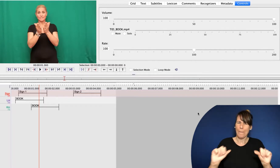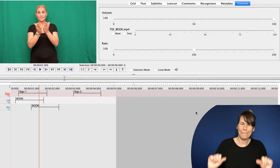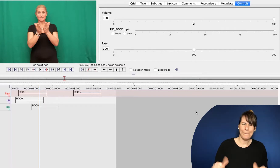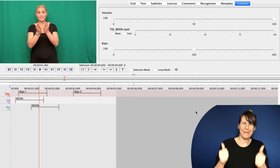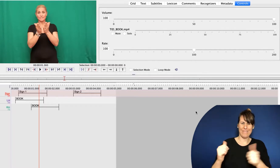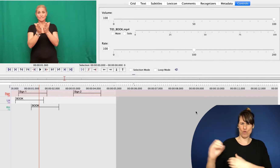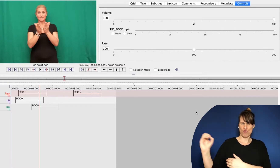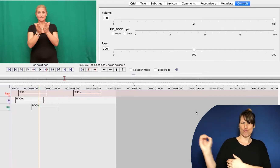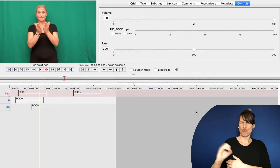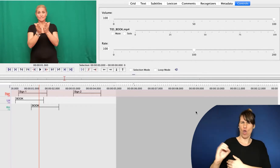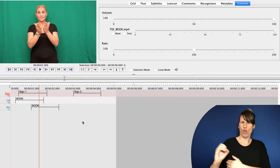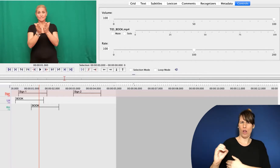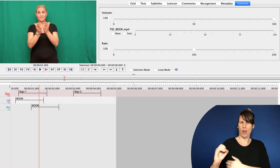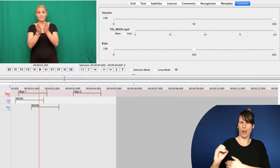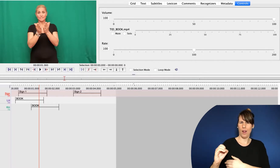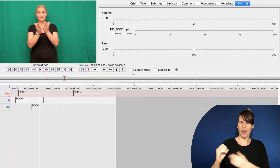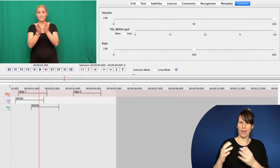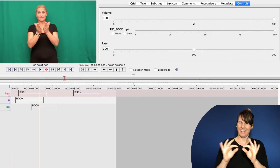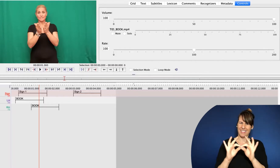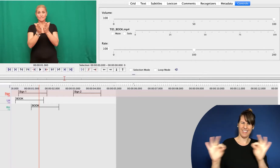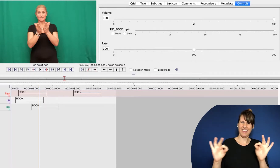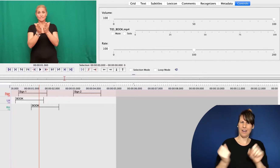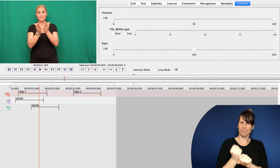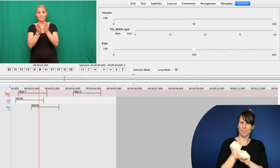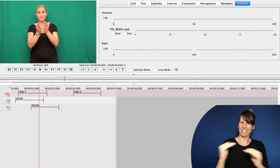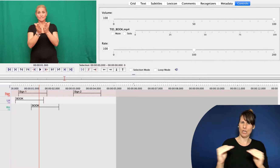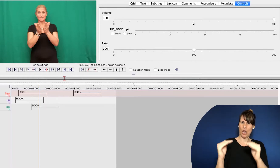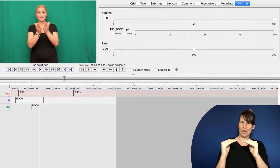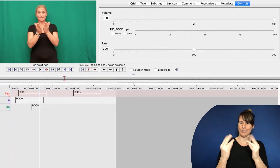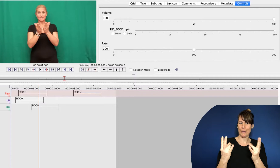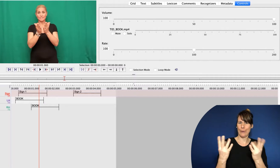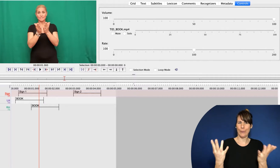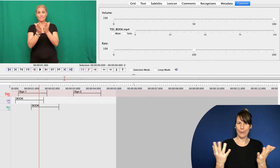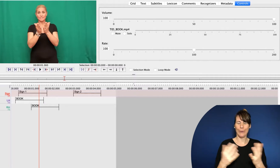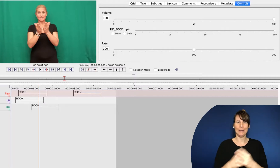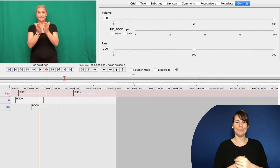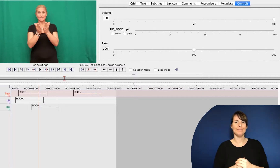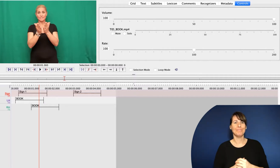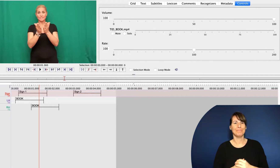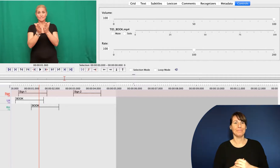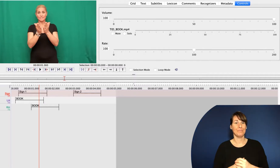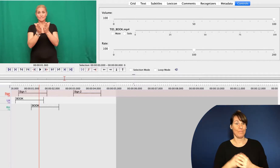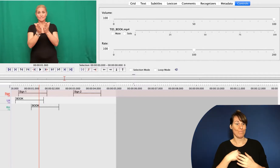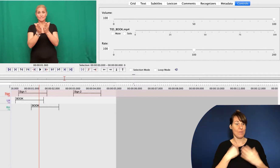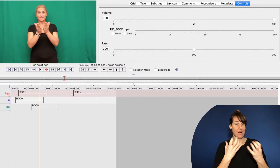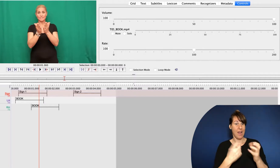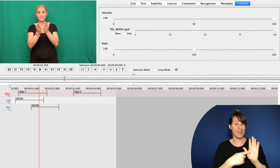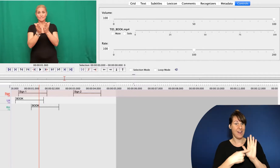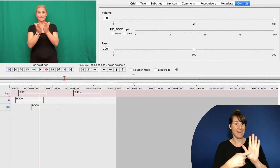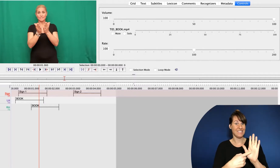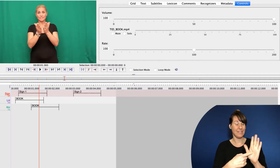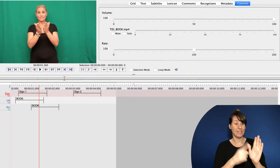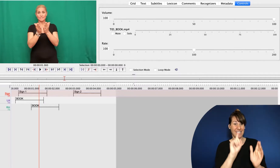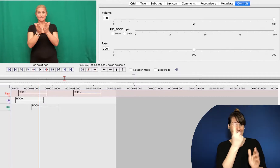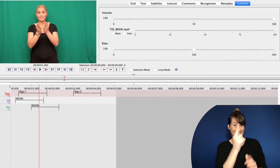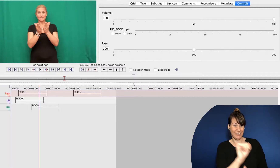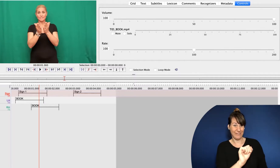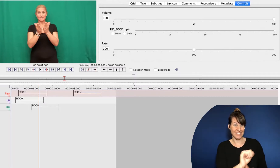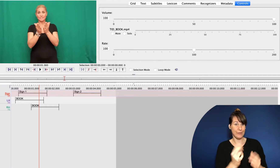In order to do that, first, I will delete the tiers, the second and the third tier that I already created.